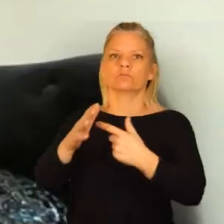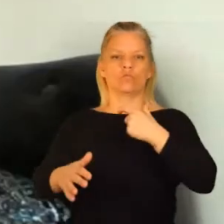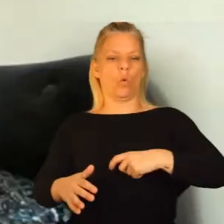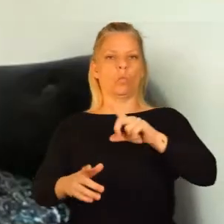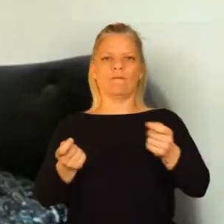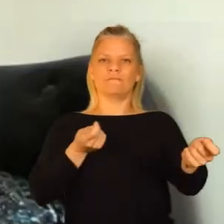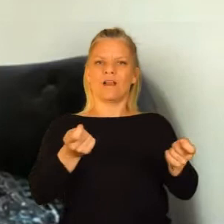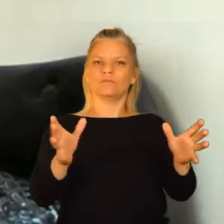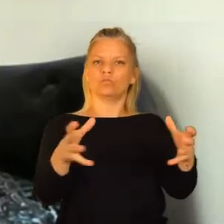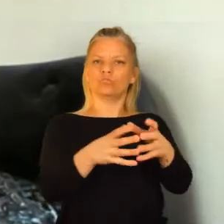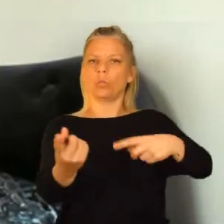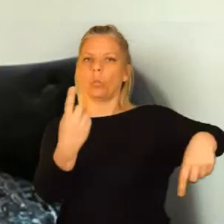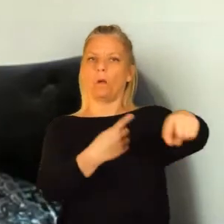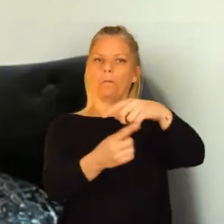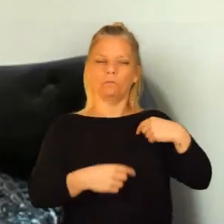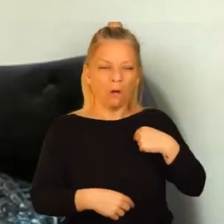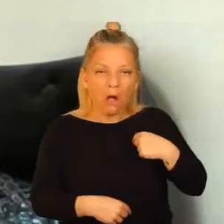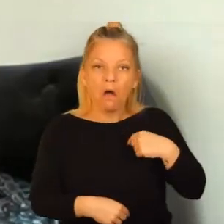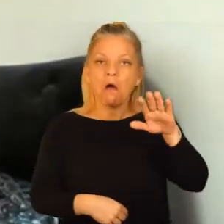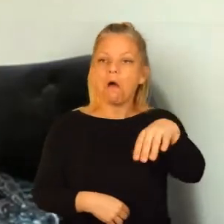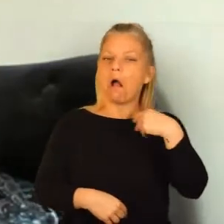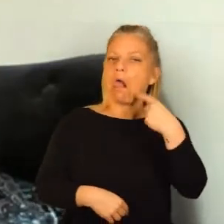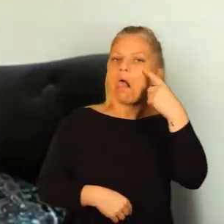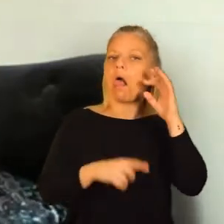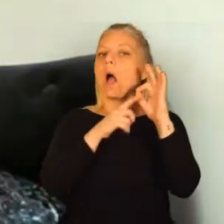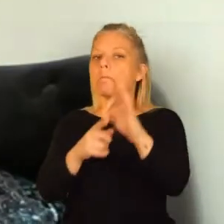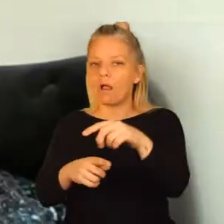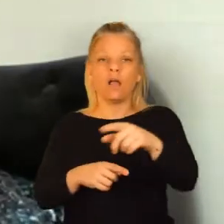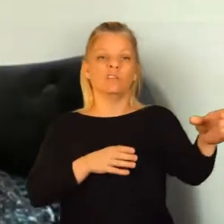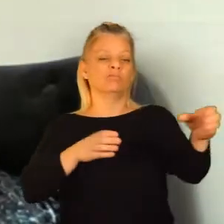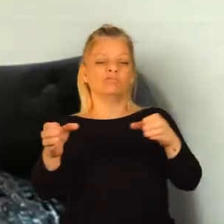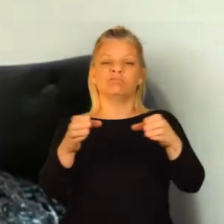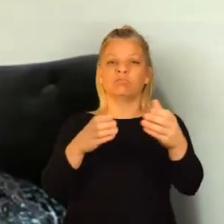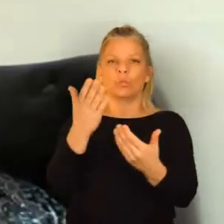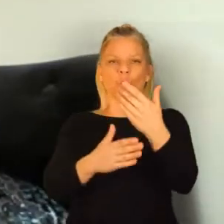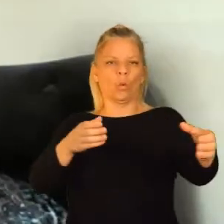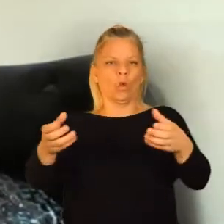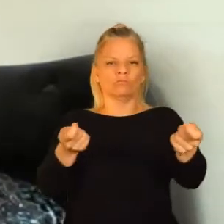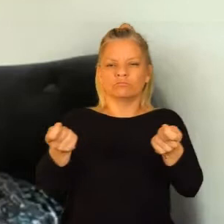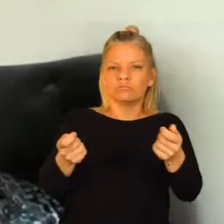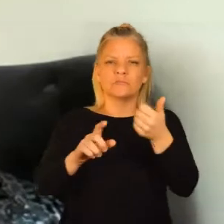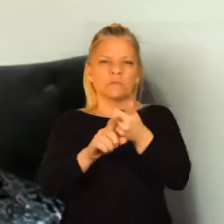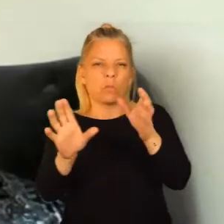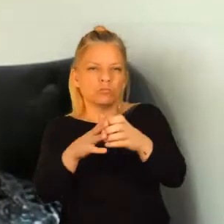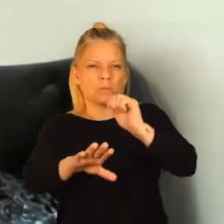help facilitators do the groups so recruit new facilitators, support new groups to set up,